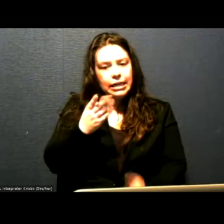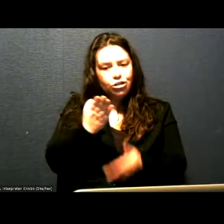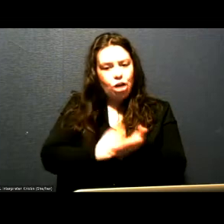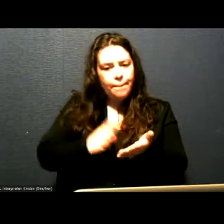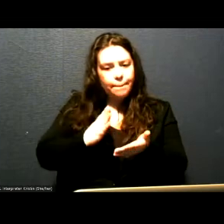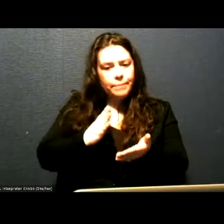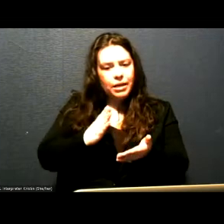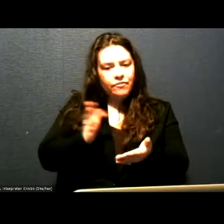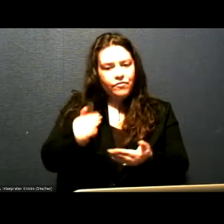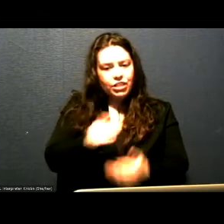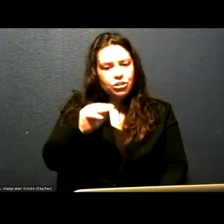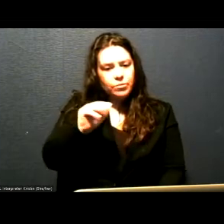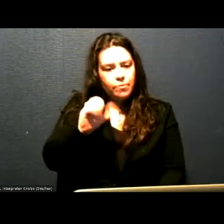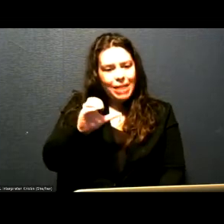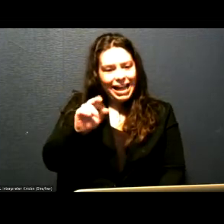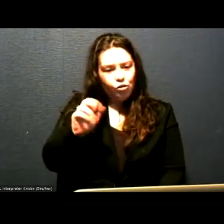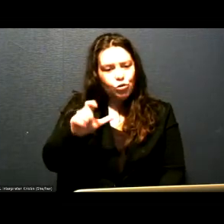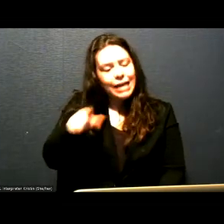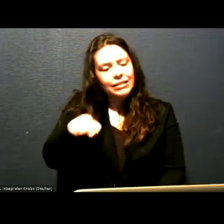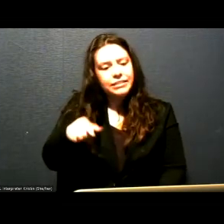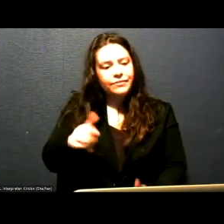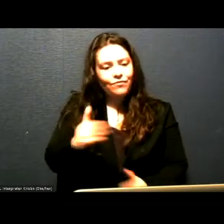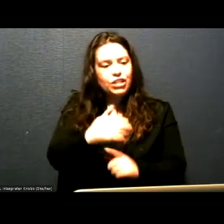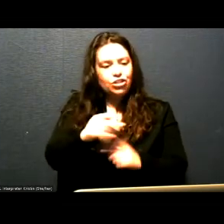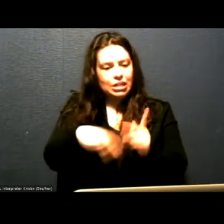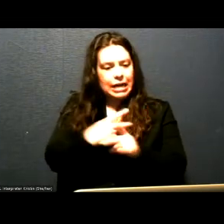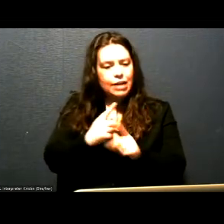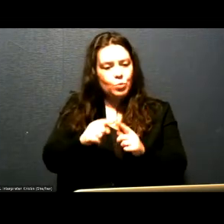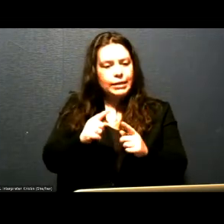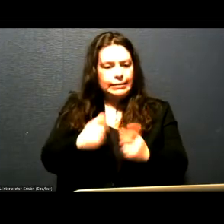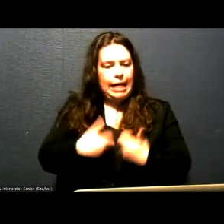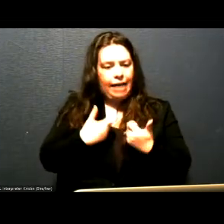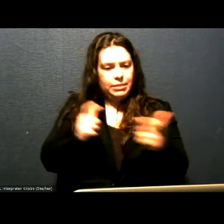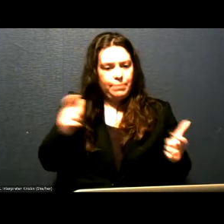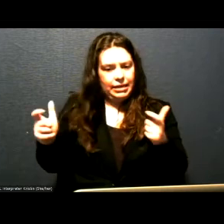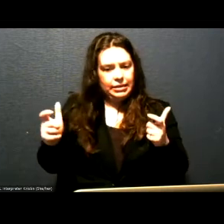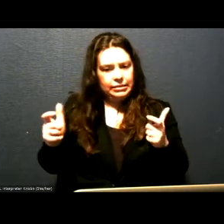fish it's just a small piece of it, currently. And here we have the head of a herring, so this again